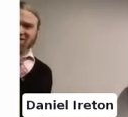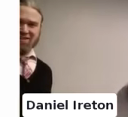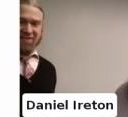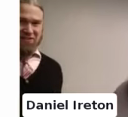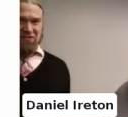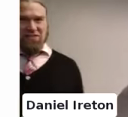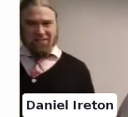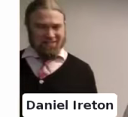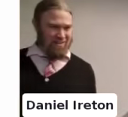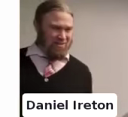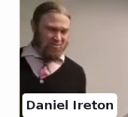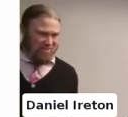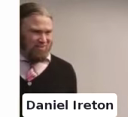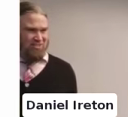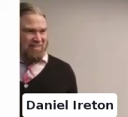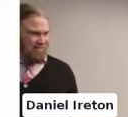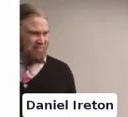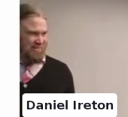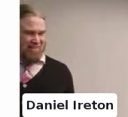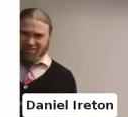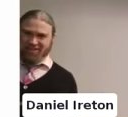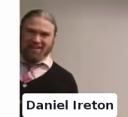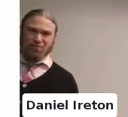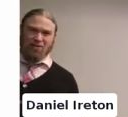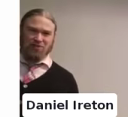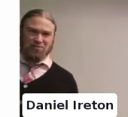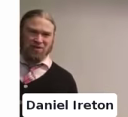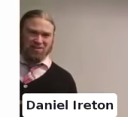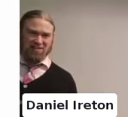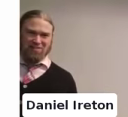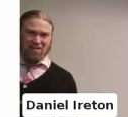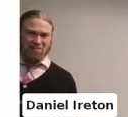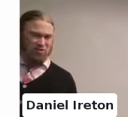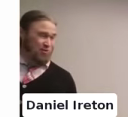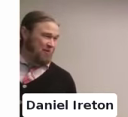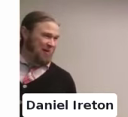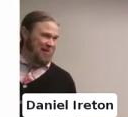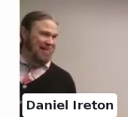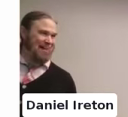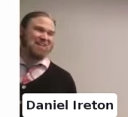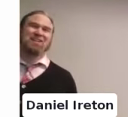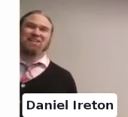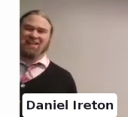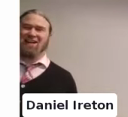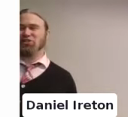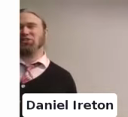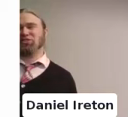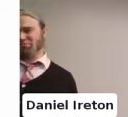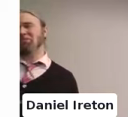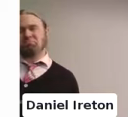And we had one group of students who decided they needed to sit at that table where we had king of Tokyo set up so they have sloppily boxed it up. Yeah I don't know we need to do to take care of people that do that